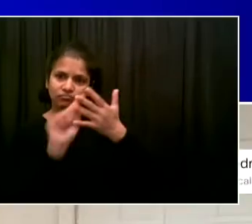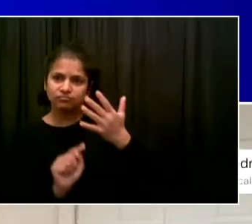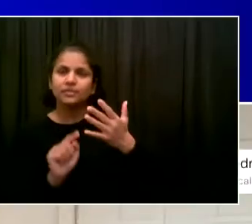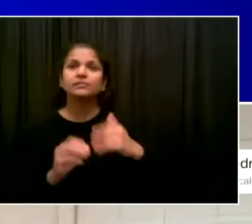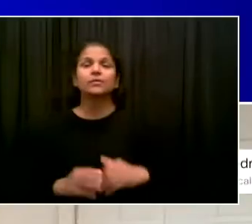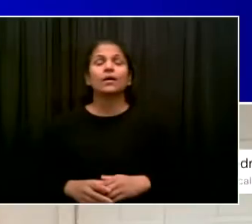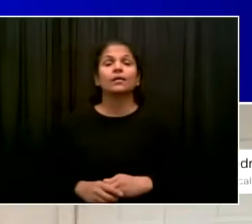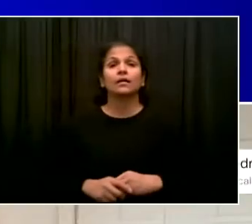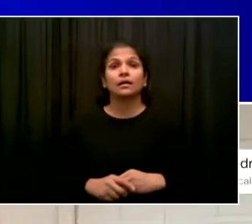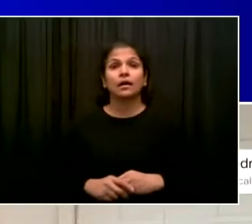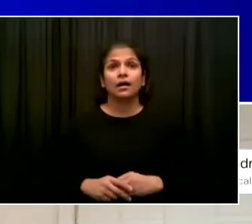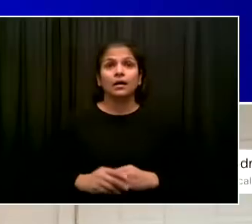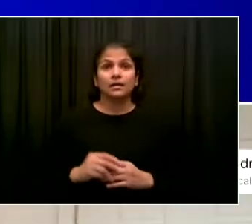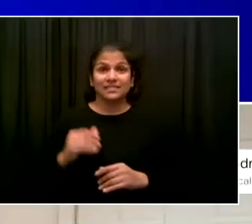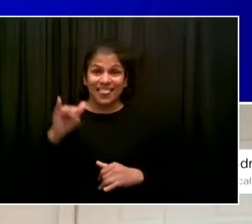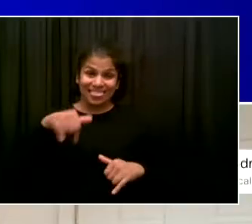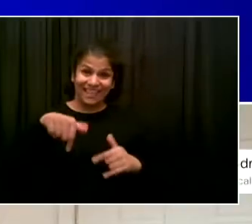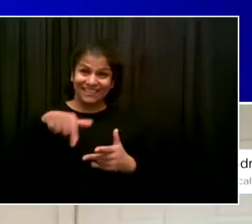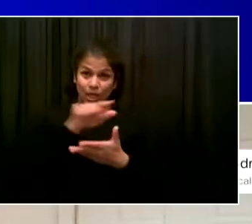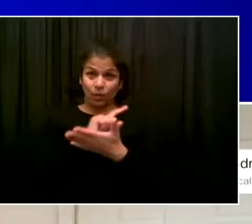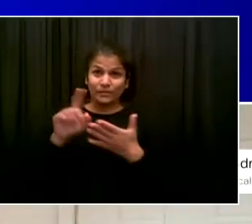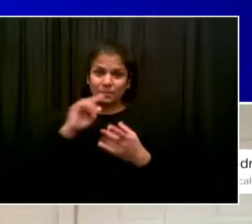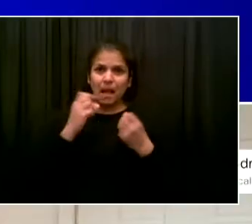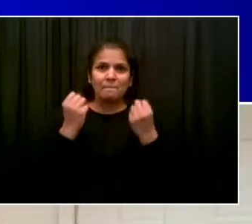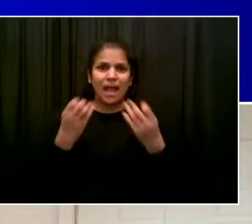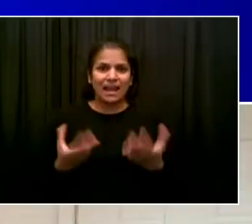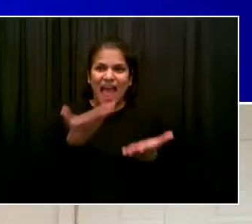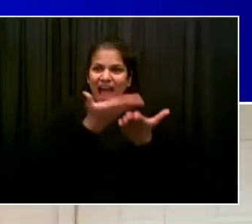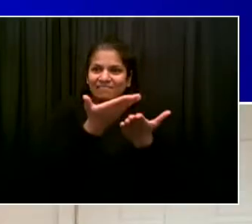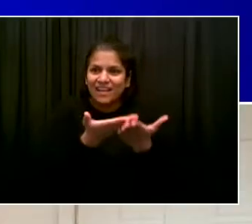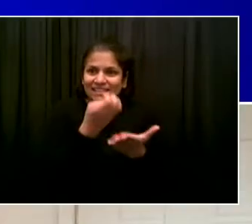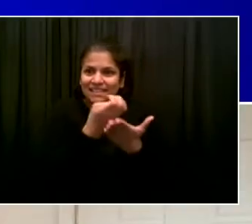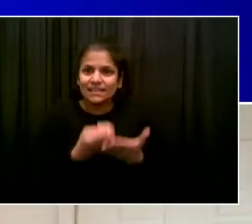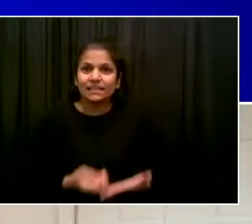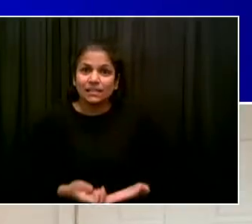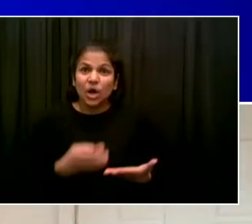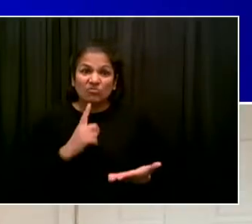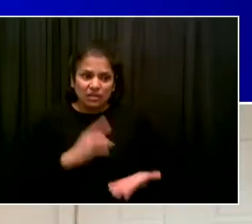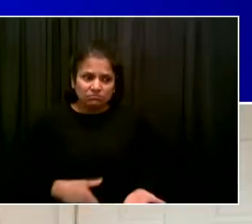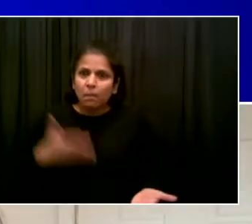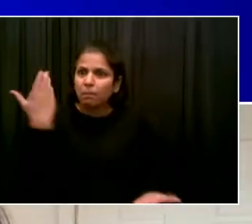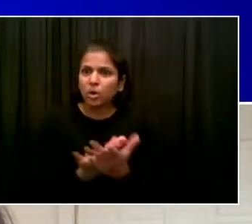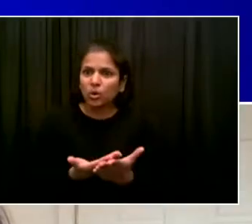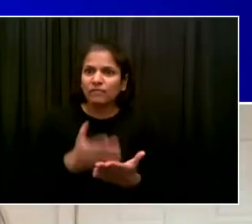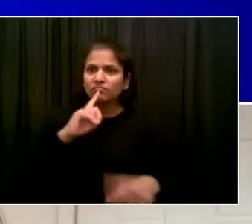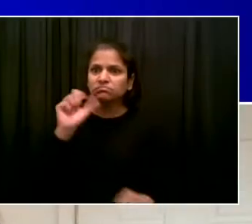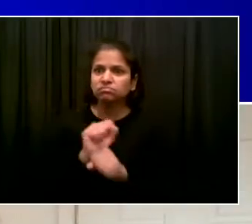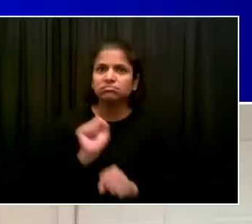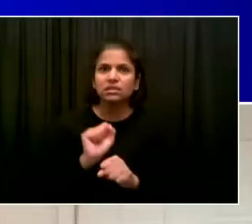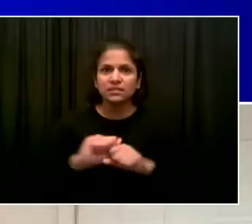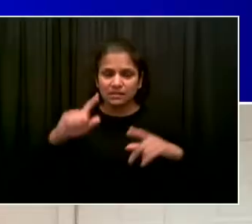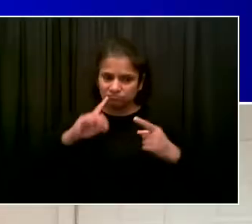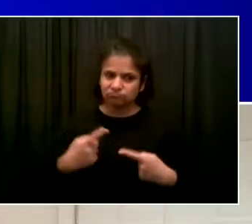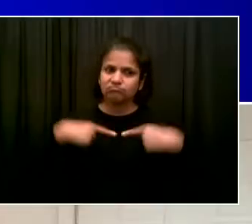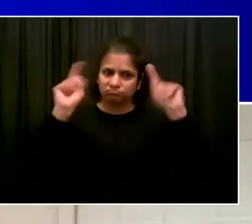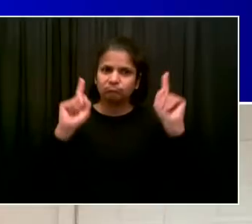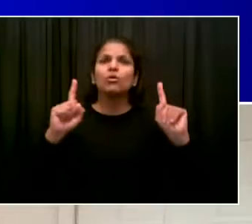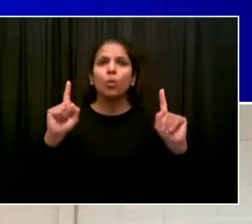AFFORDABILITY IS HAPPENING IN NEIGHBORHOODS WHERE WASN'T BEEF OR. THERE ARE A LOT OF PIECES HERE WE HAVE BEEN CHANGING AS PART OF A FIGHT